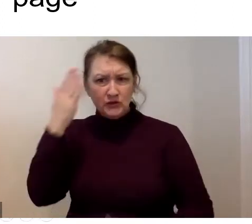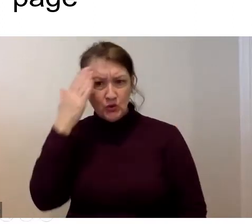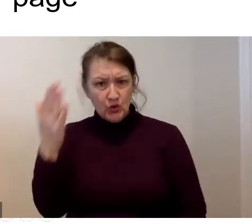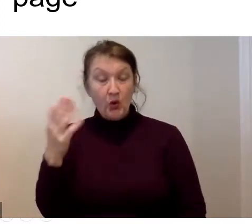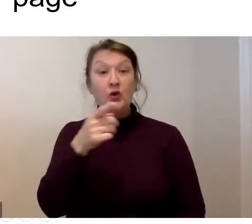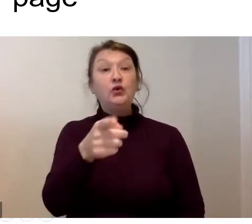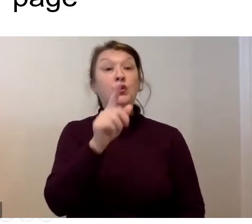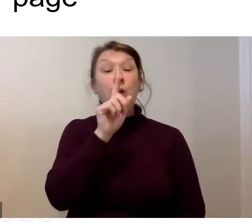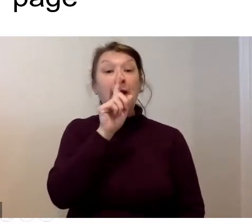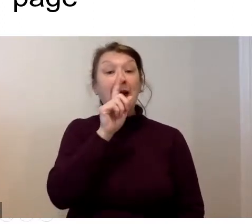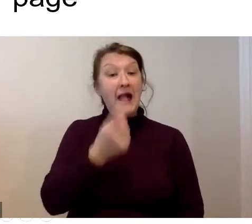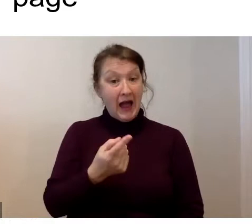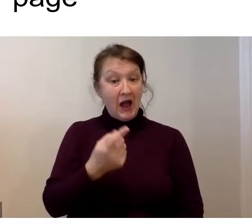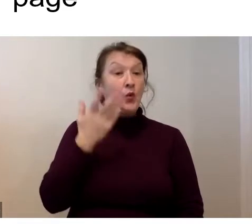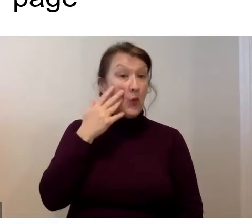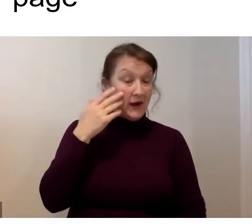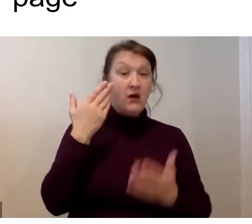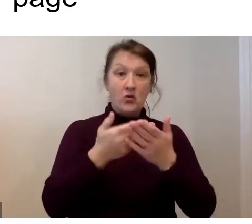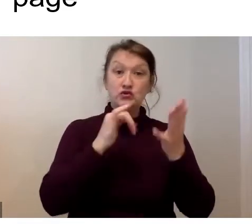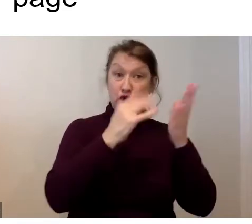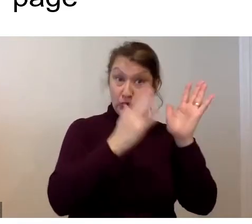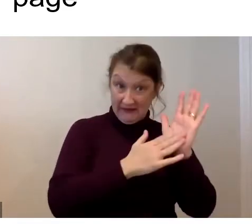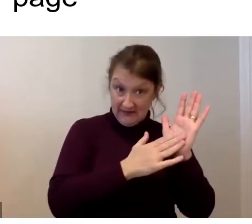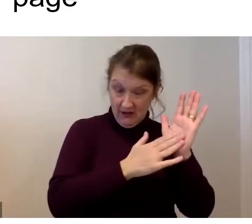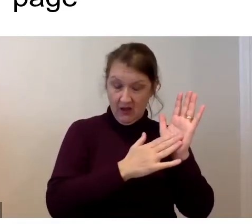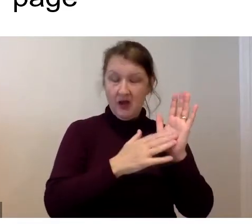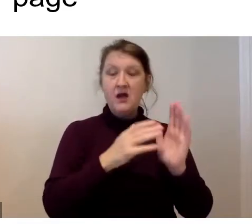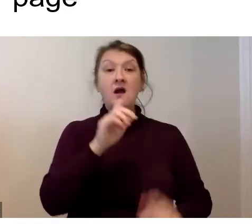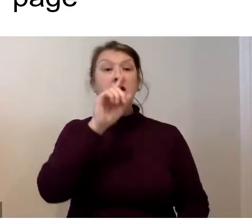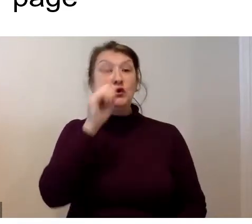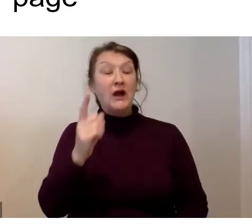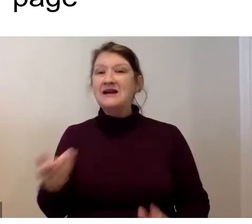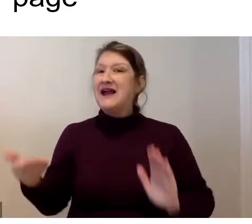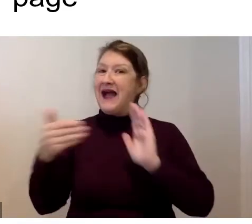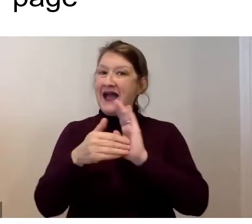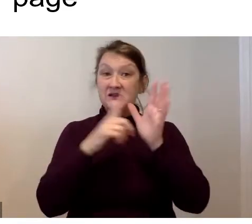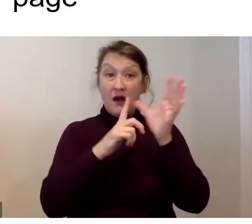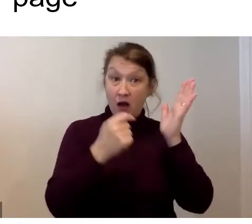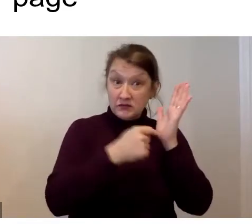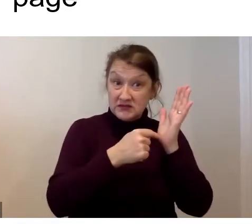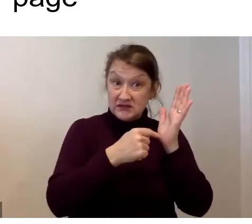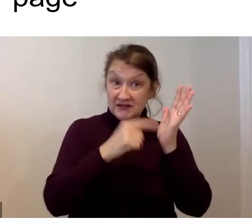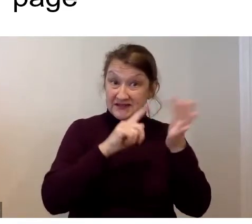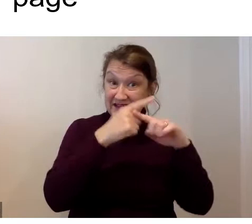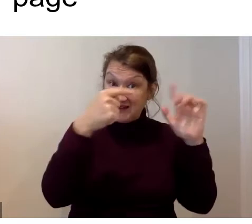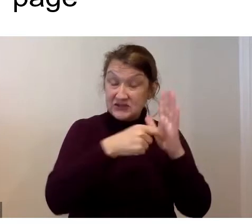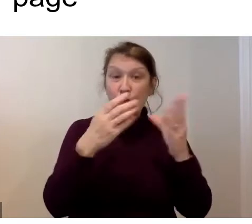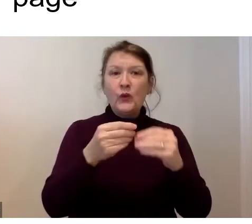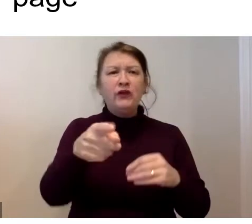social media platforms you cannot alt text to GIF's, which makes it